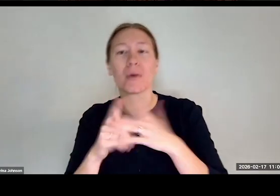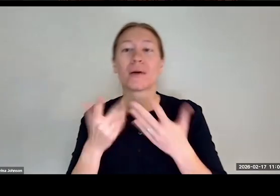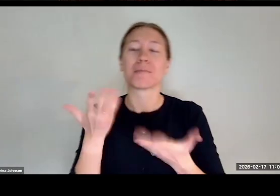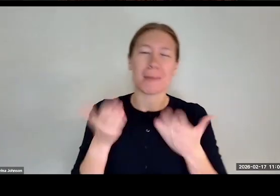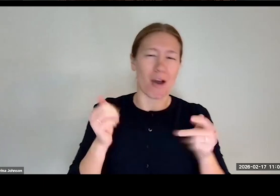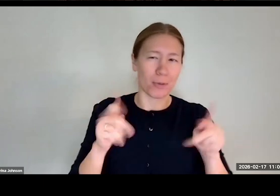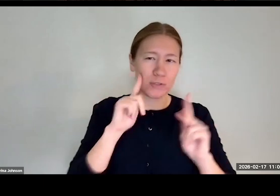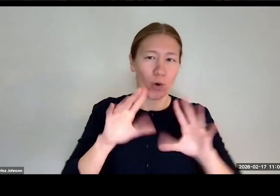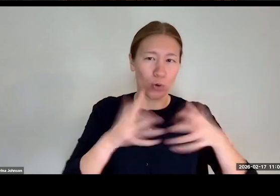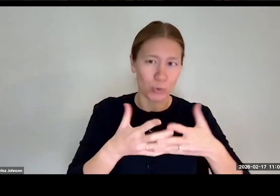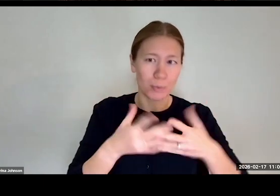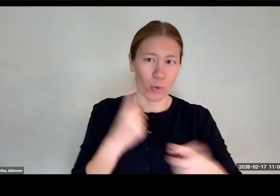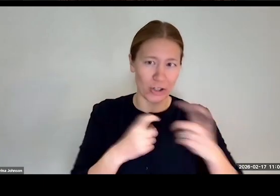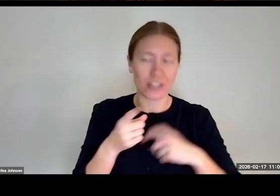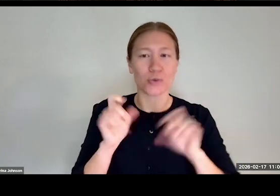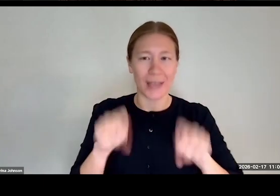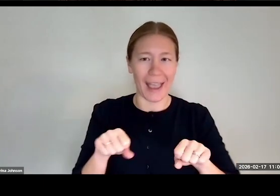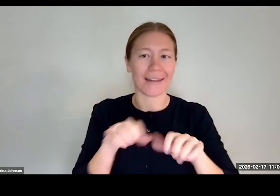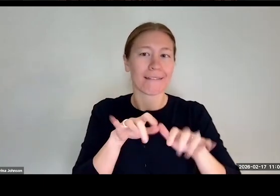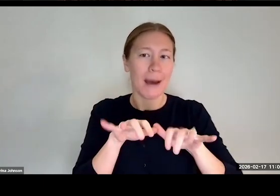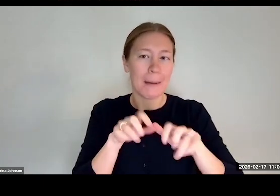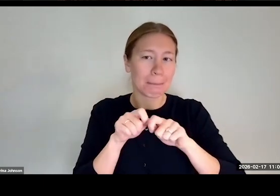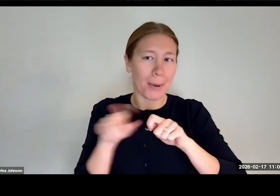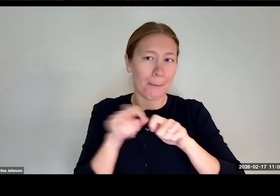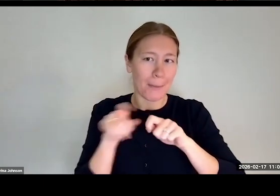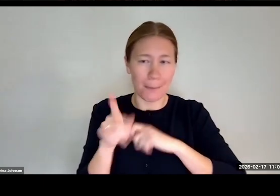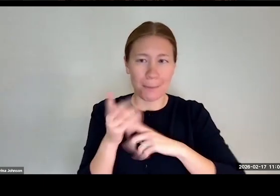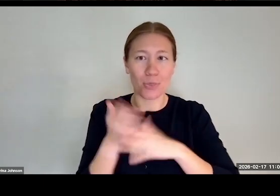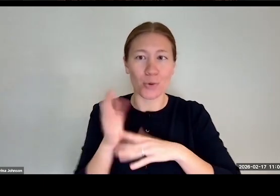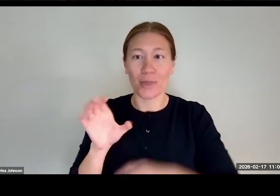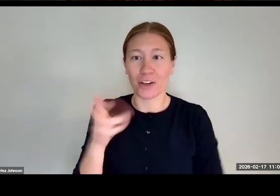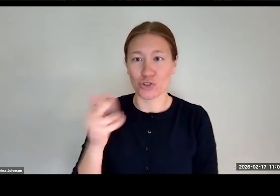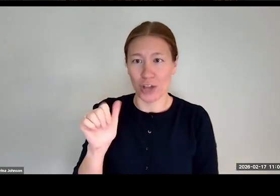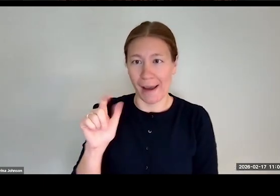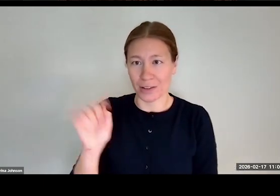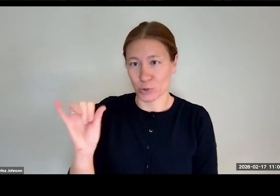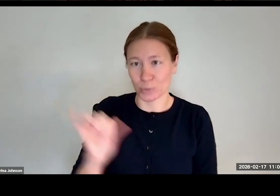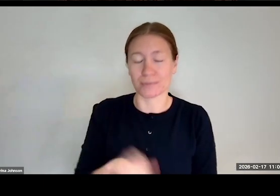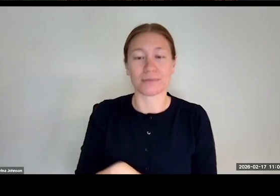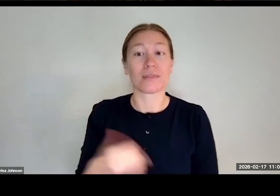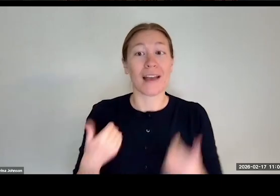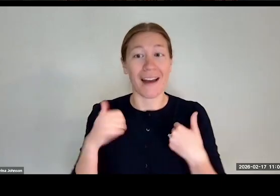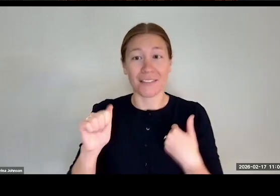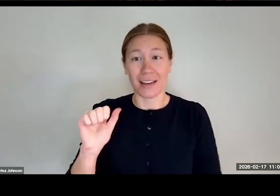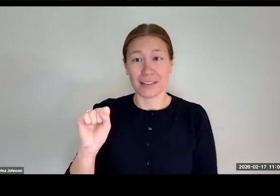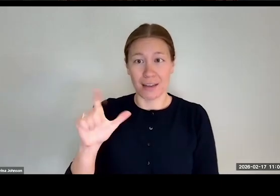and so you can enter comments for those into the chat. We do have ASL interpretation available today